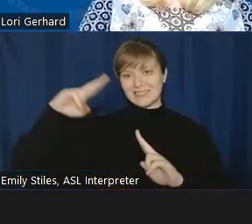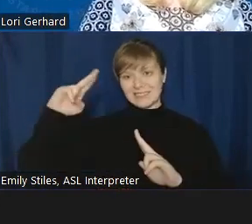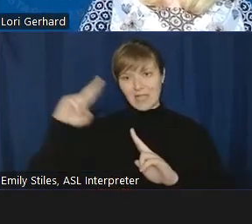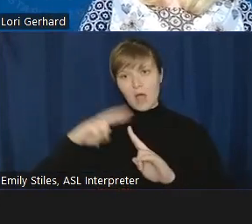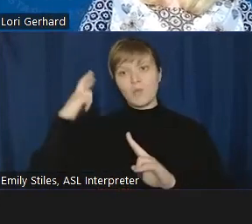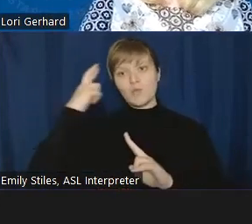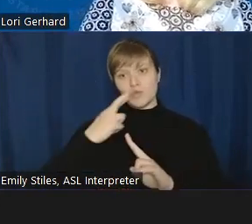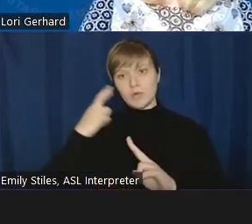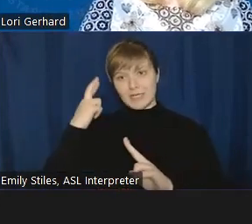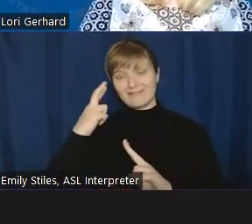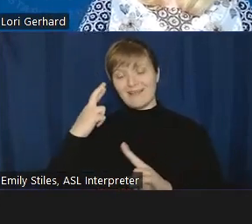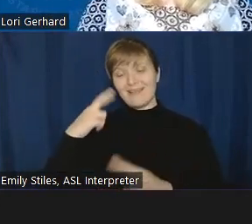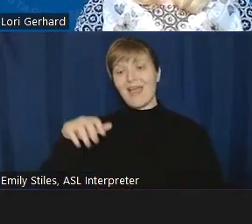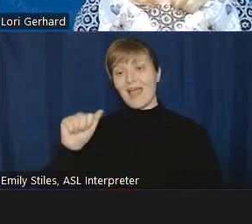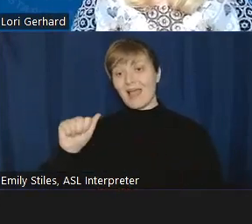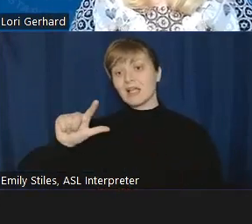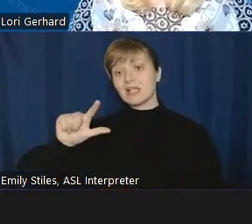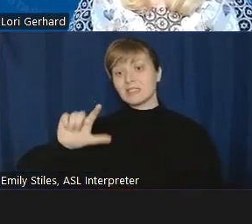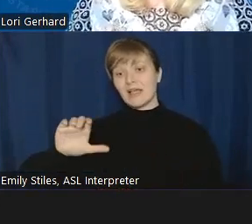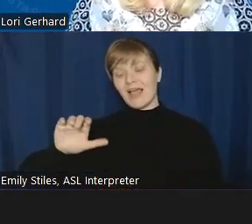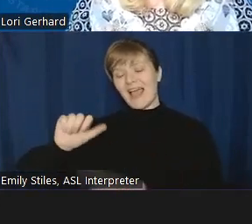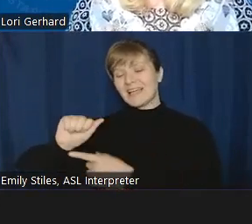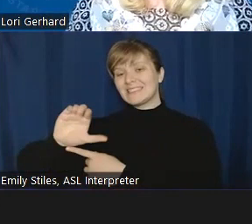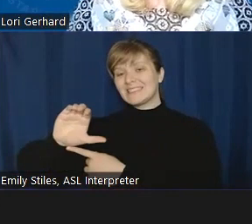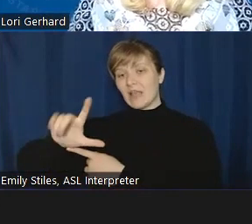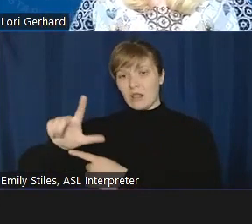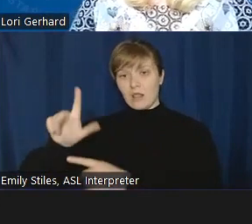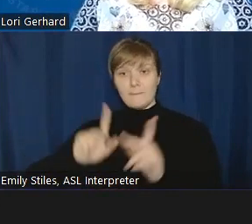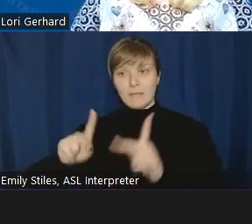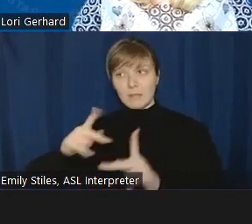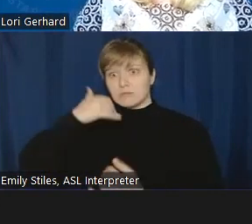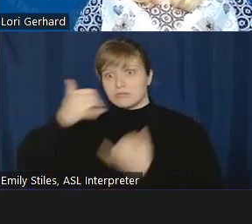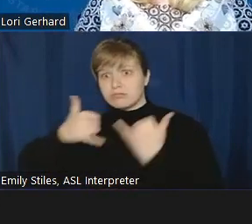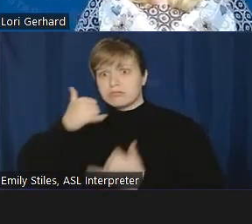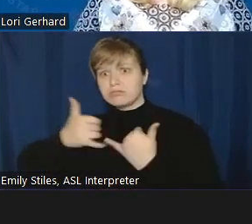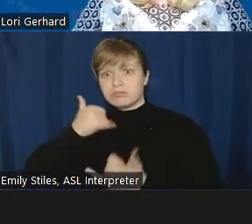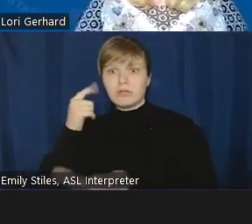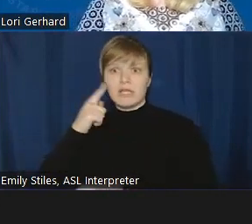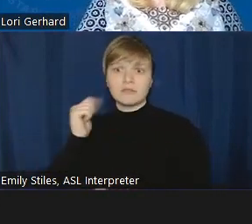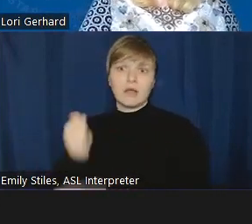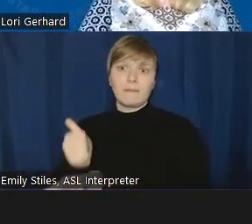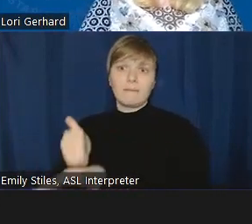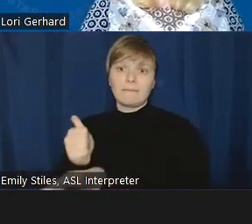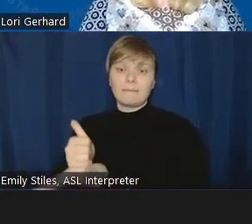Community Living's hotlines, the Eldercare Locator and the Disability Information and Access Line,